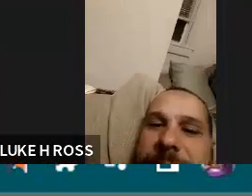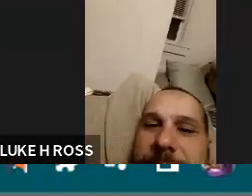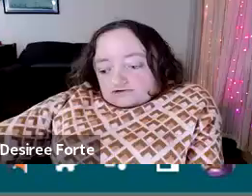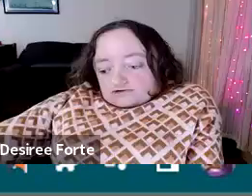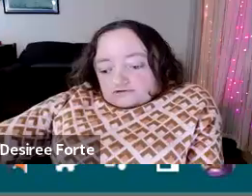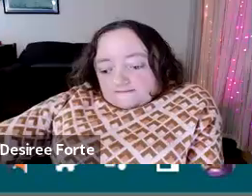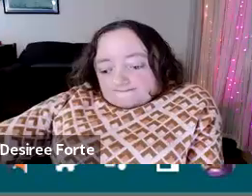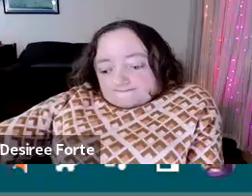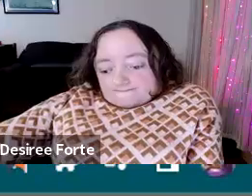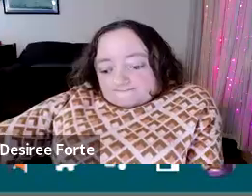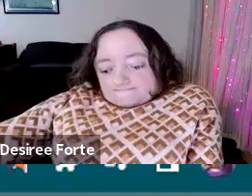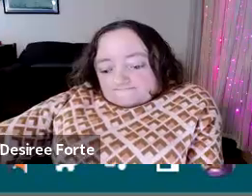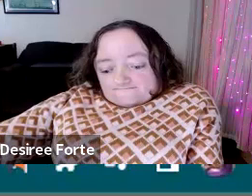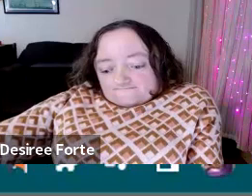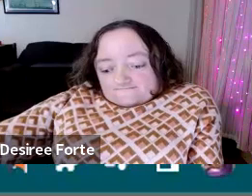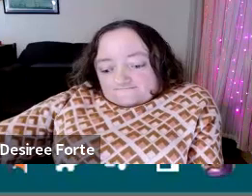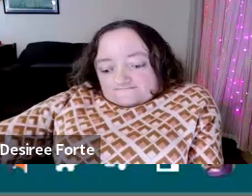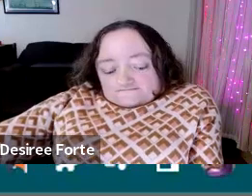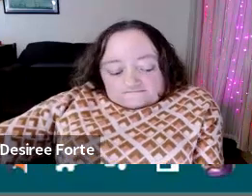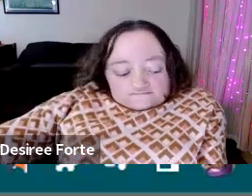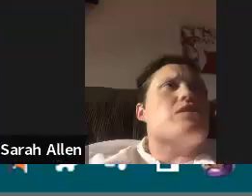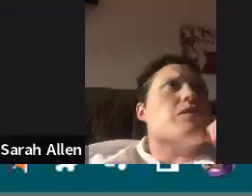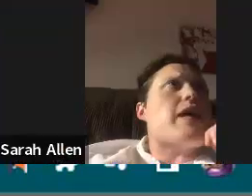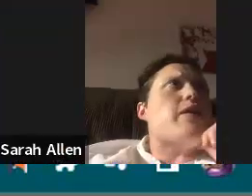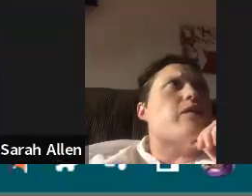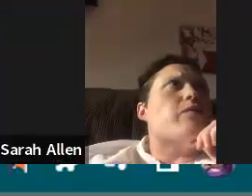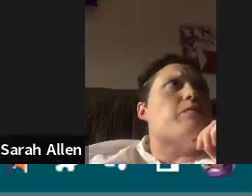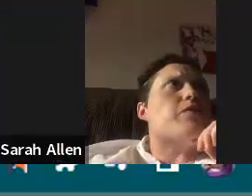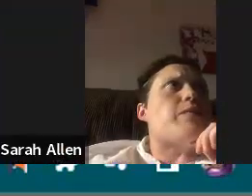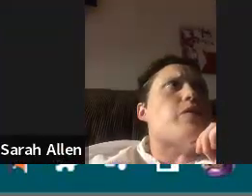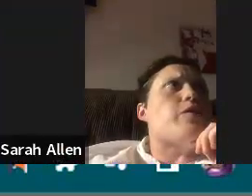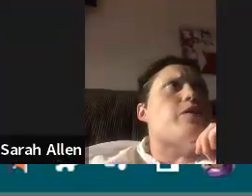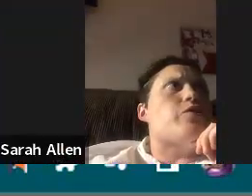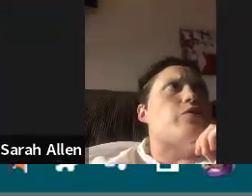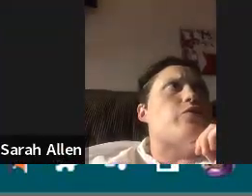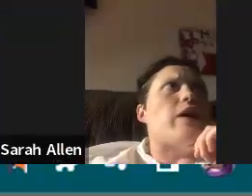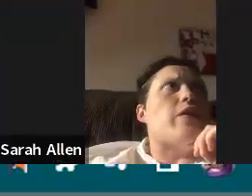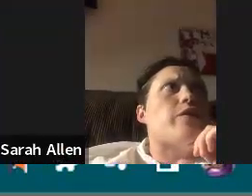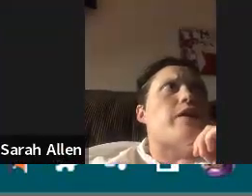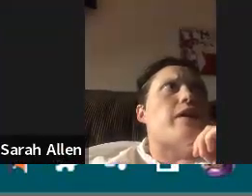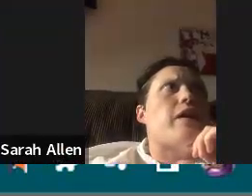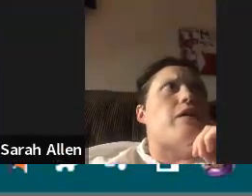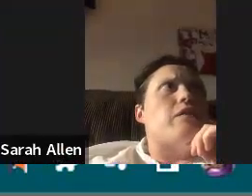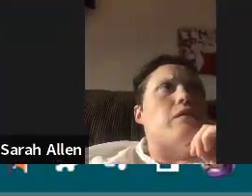: The link I put in the chat link you directly to the game so you do not even need the pin. : How is everybody's day going?